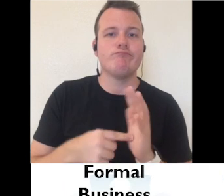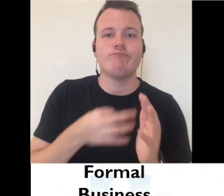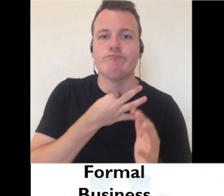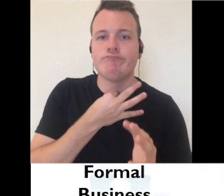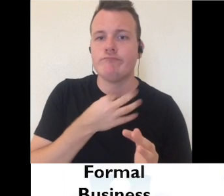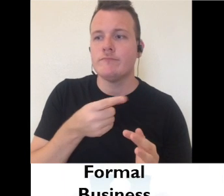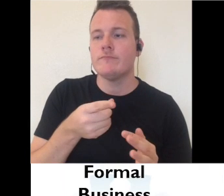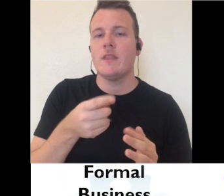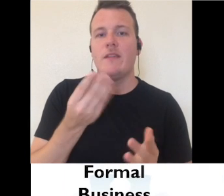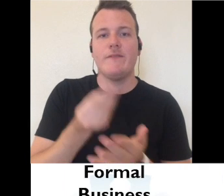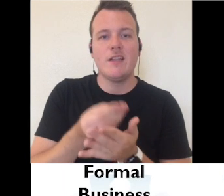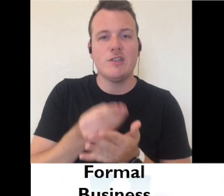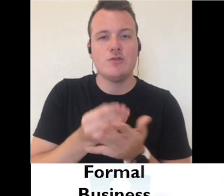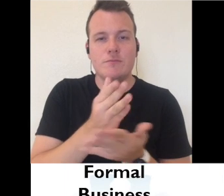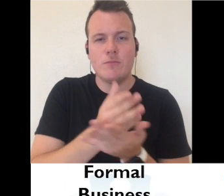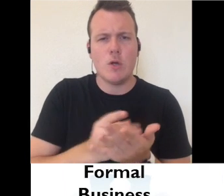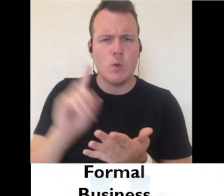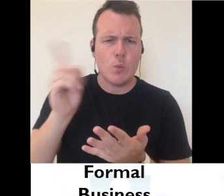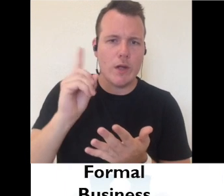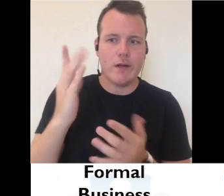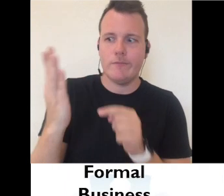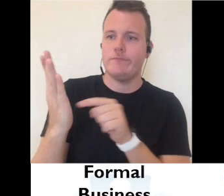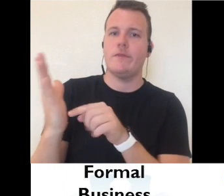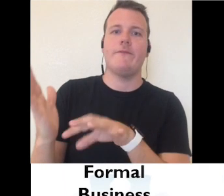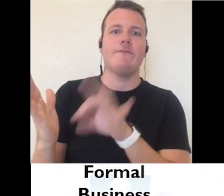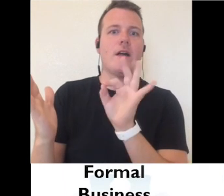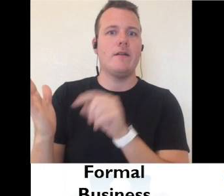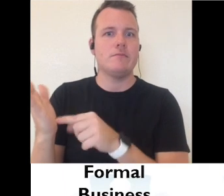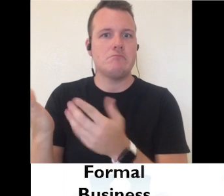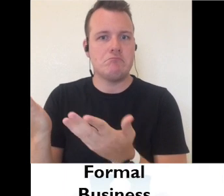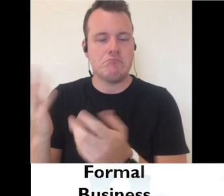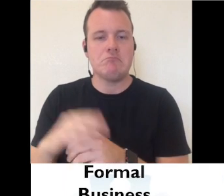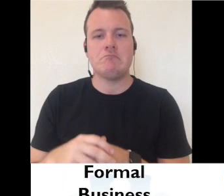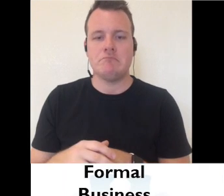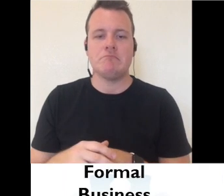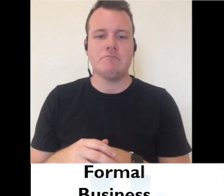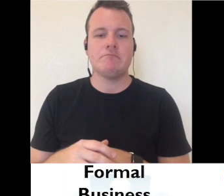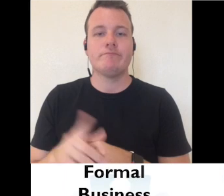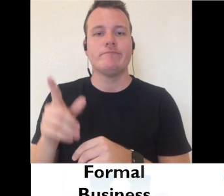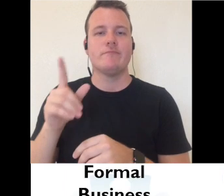and structure to your overall business plan. Now probably the most important